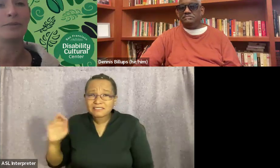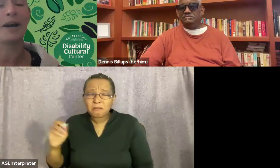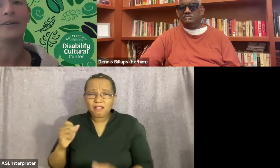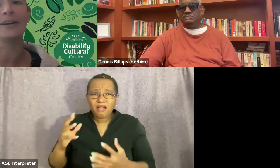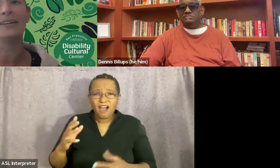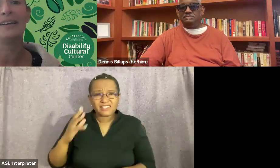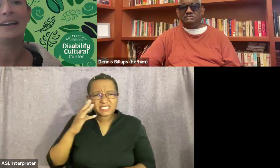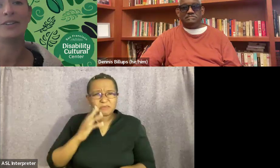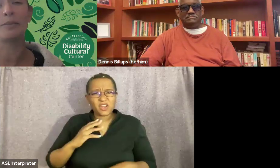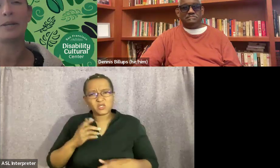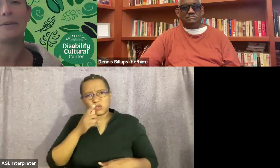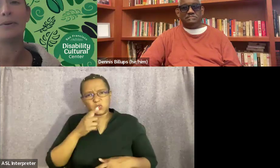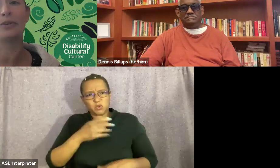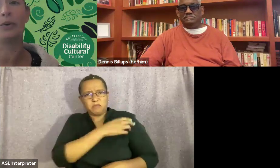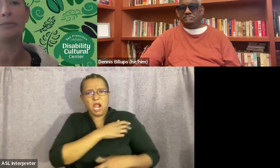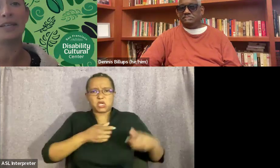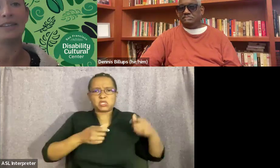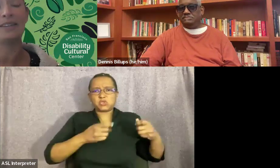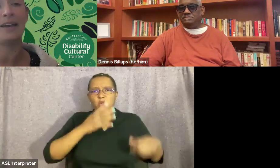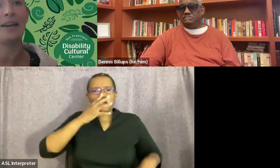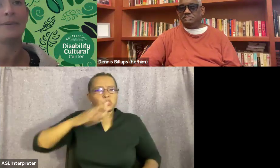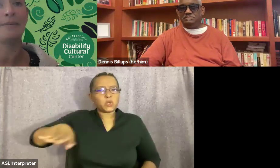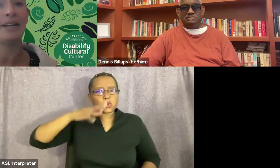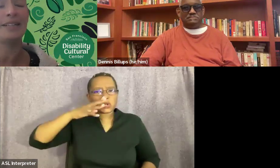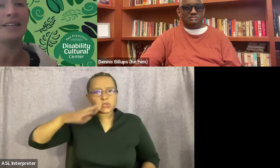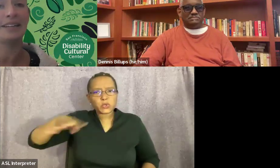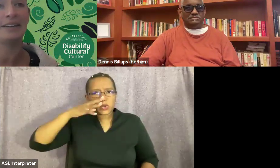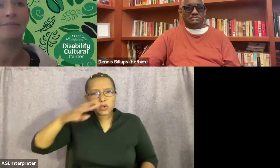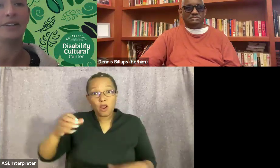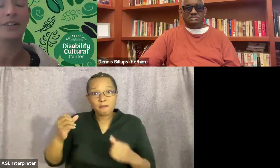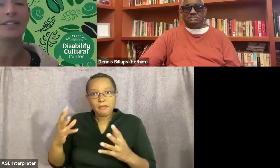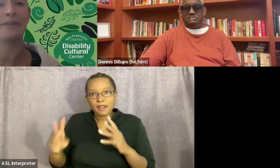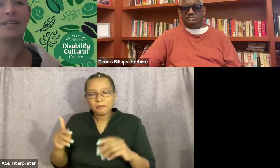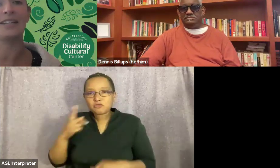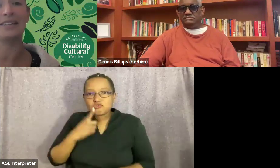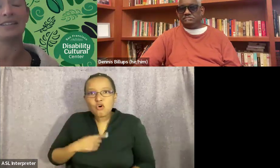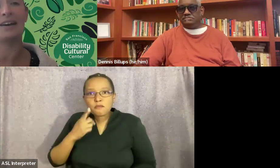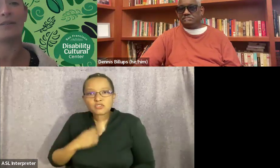of power and so many people told me that they had been meditating and learning to meditate and that